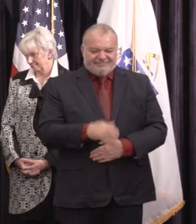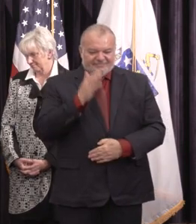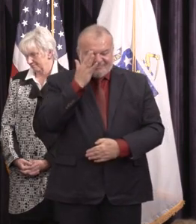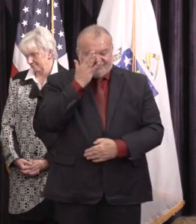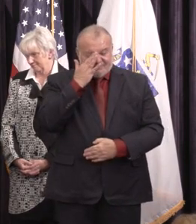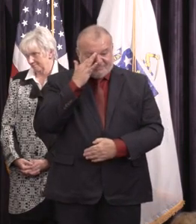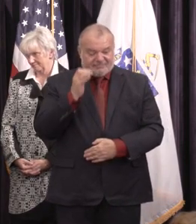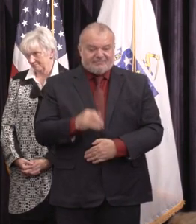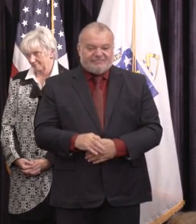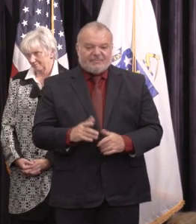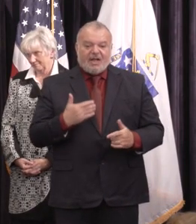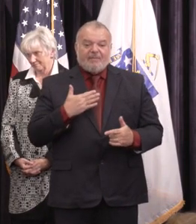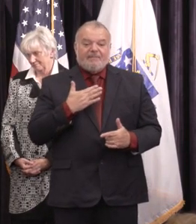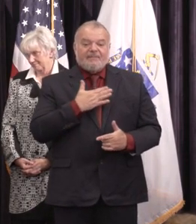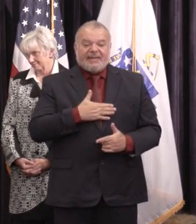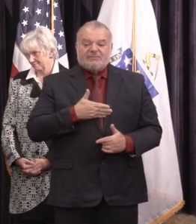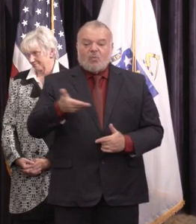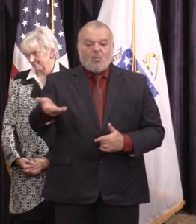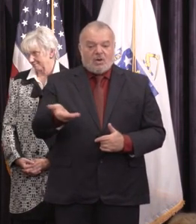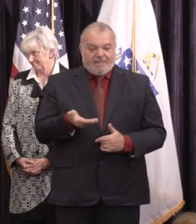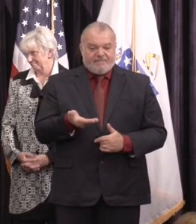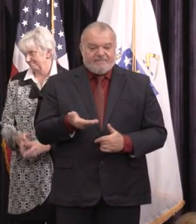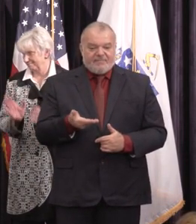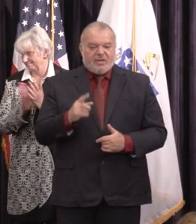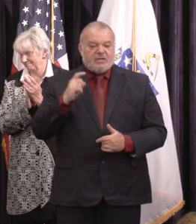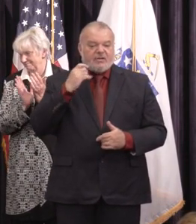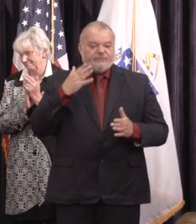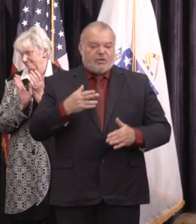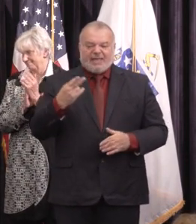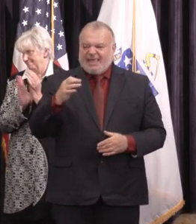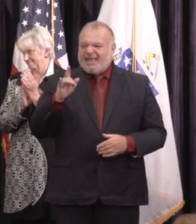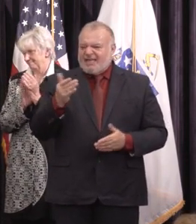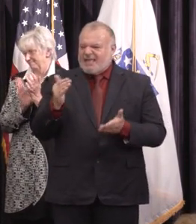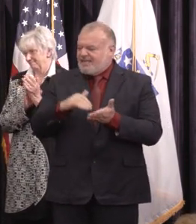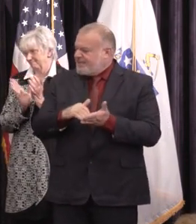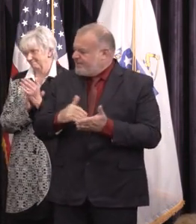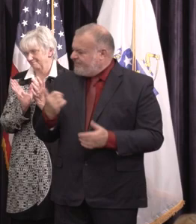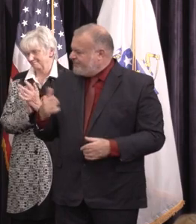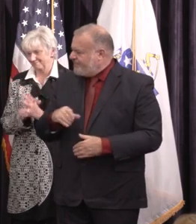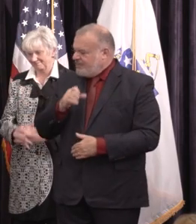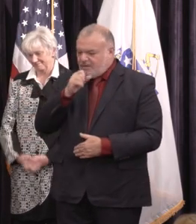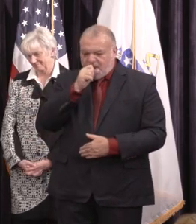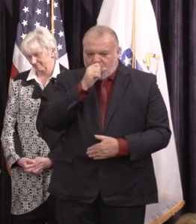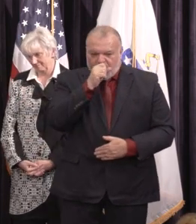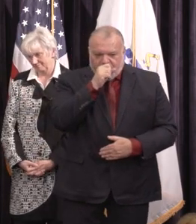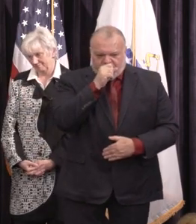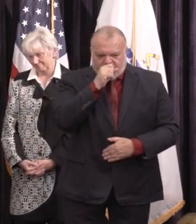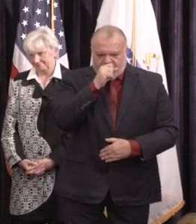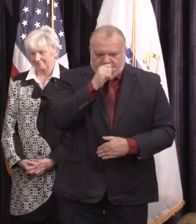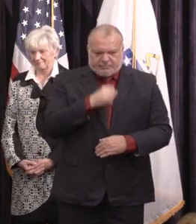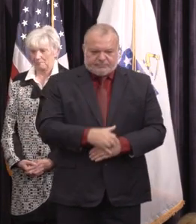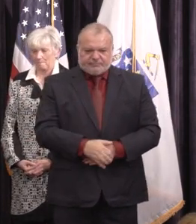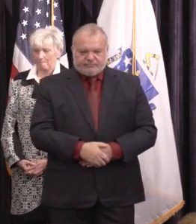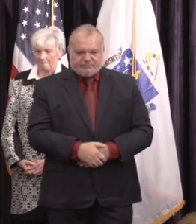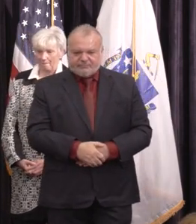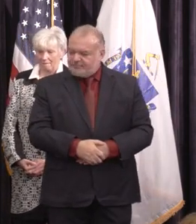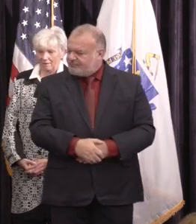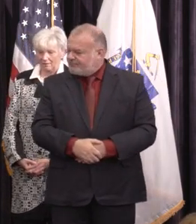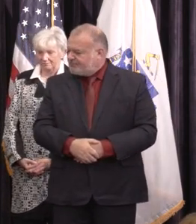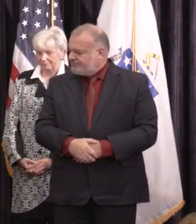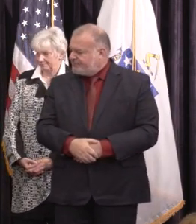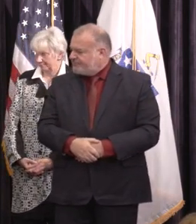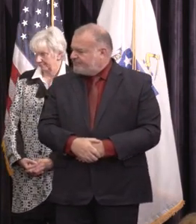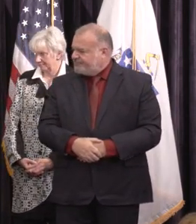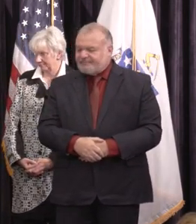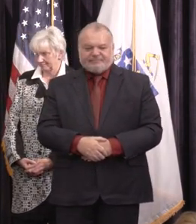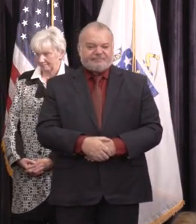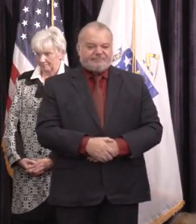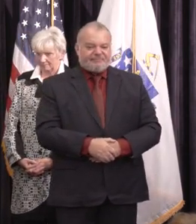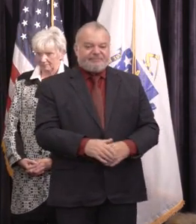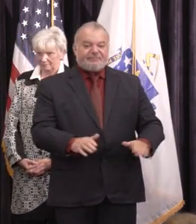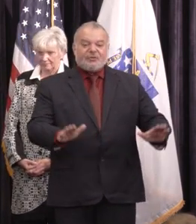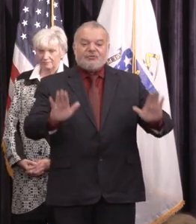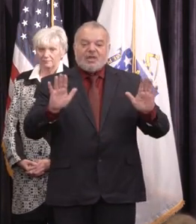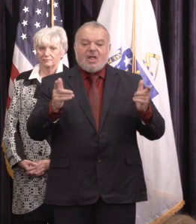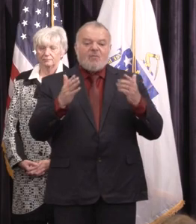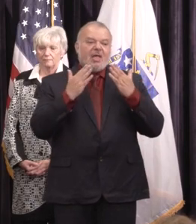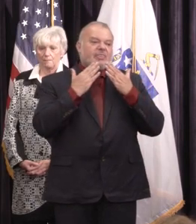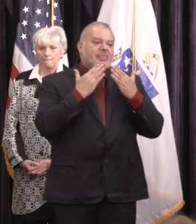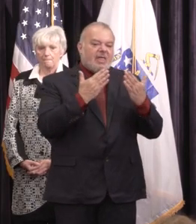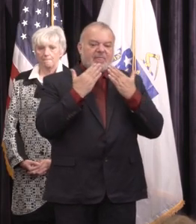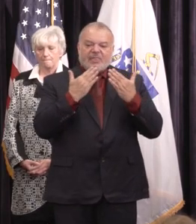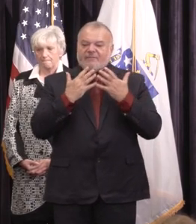welcome back to the podium Governor Healey. >> Governor Healey: Thank you so much. Many thanks